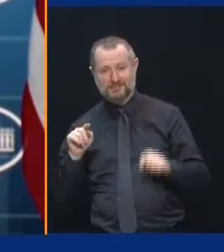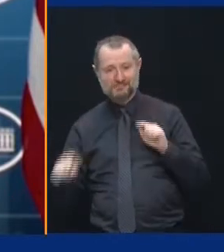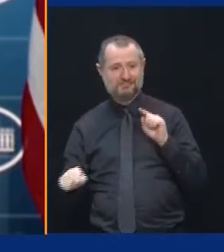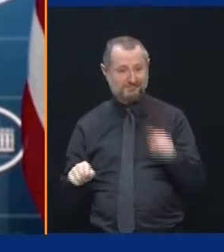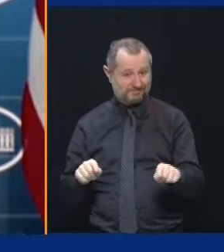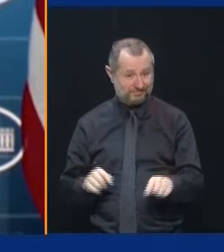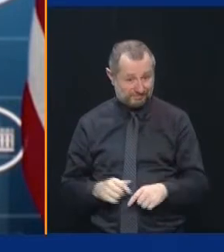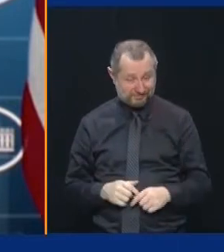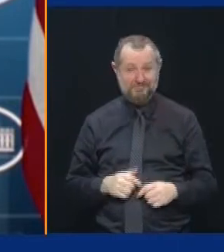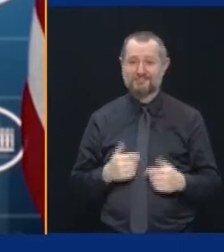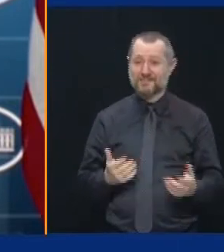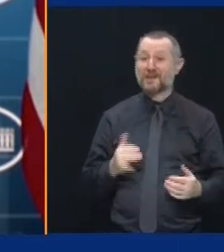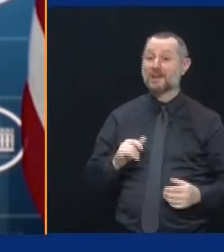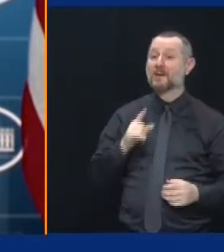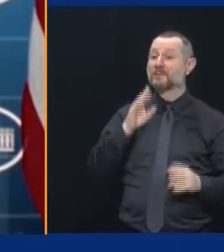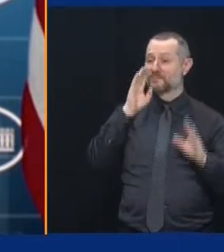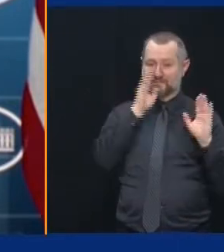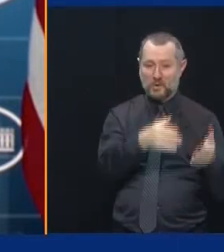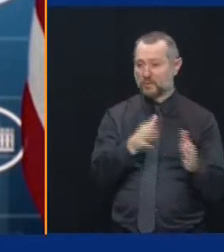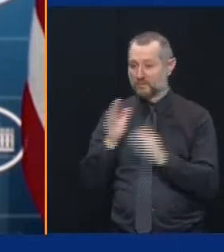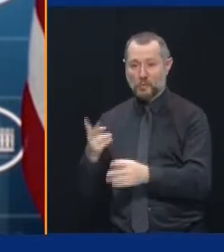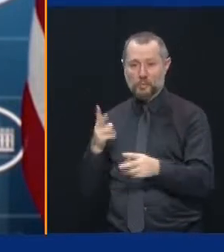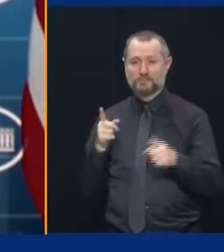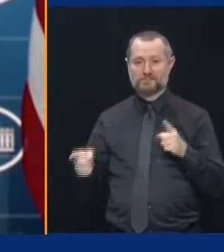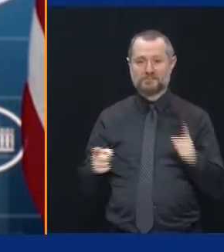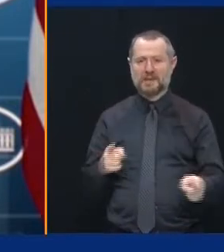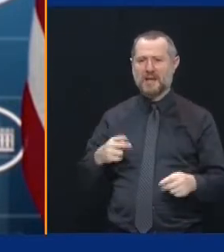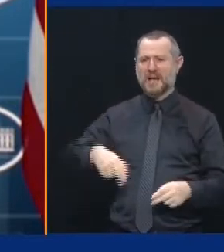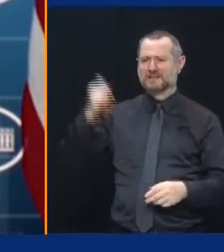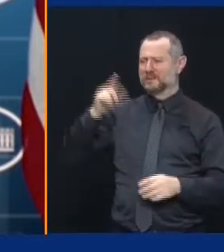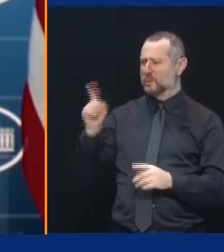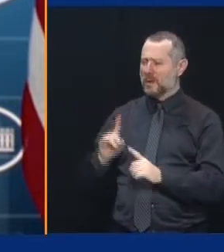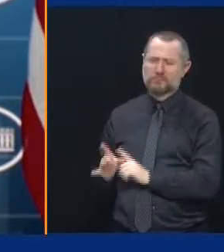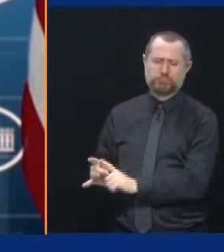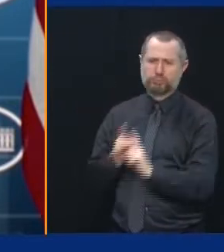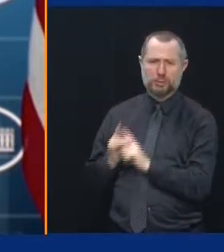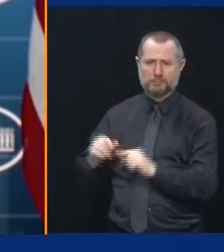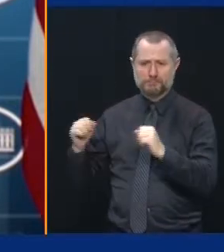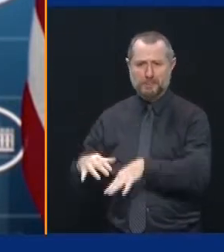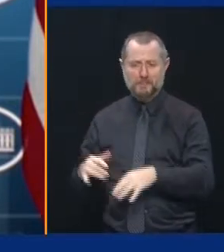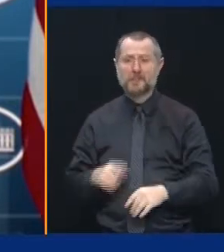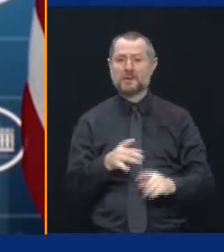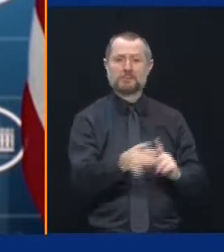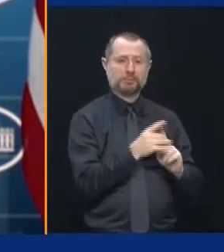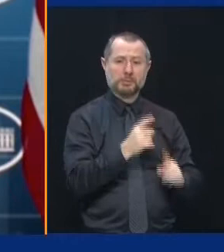VACCINATION CENTERS IN QUEENS AND CENTRAL BROOKLYN. THESE NEW CENTERS WILL FOCUS ON